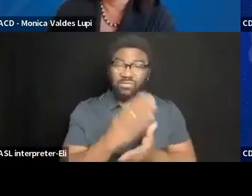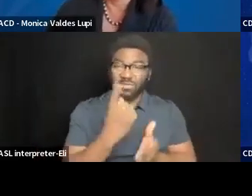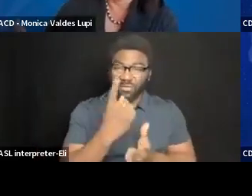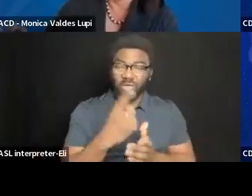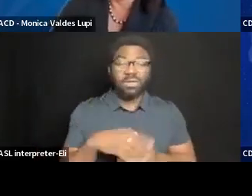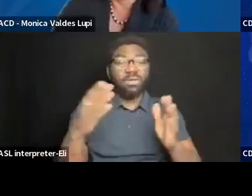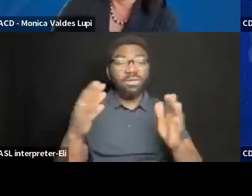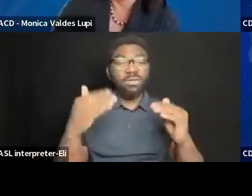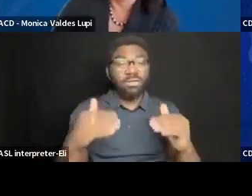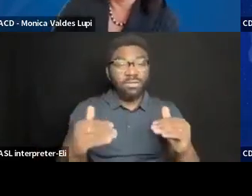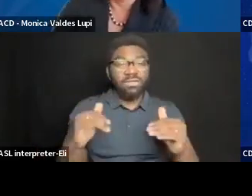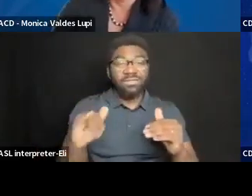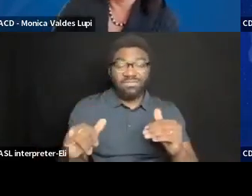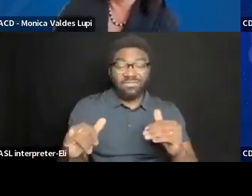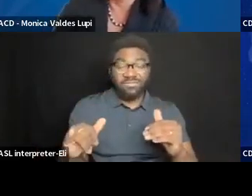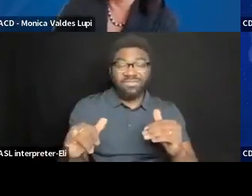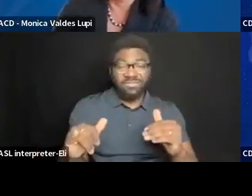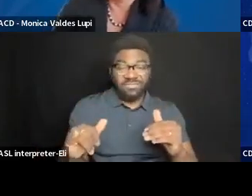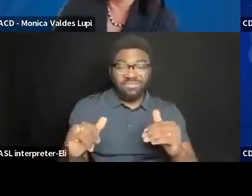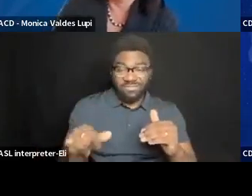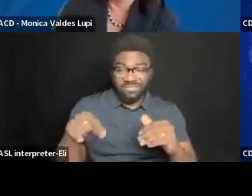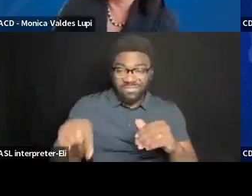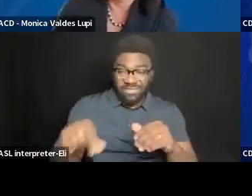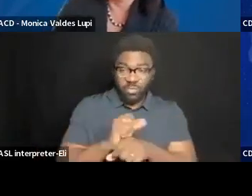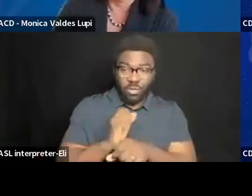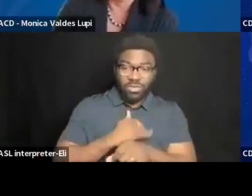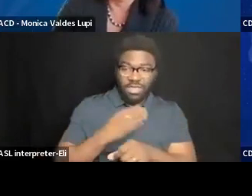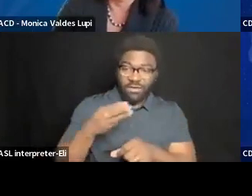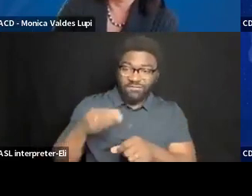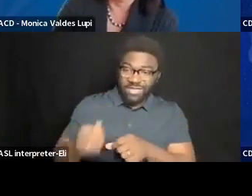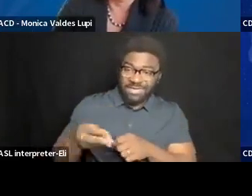with those funded partners is going to be really helpful. You may recall that I mentioned